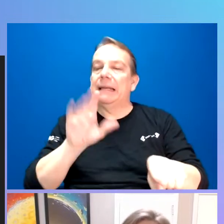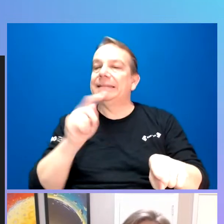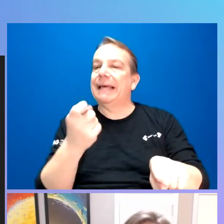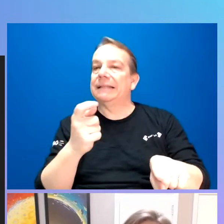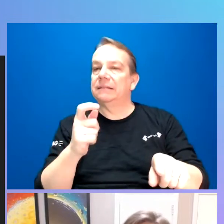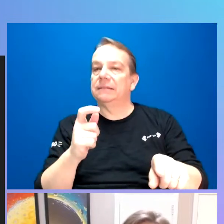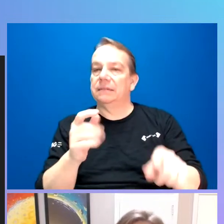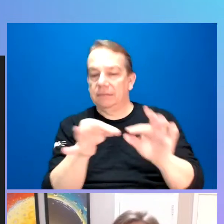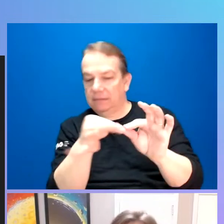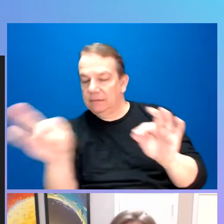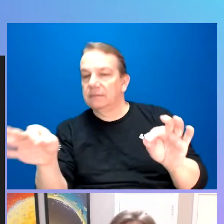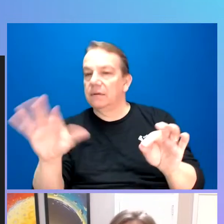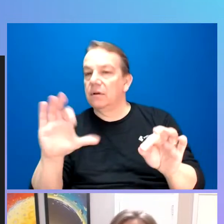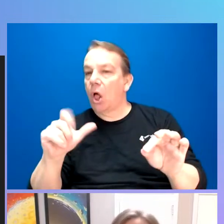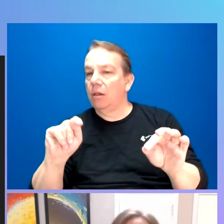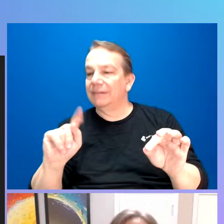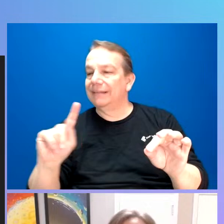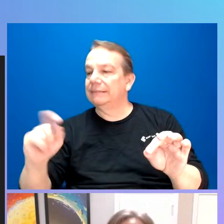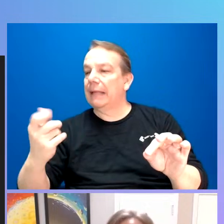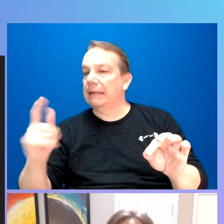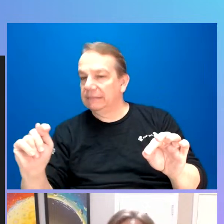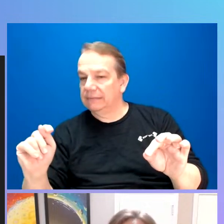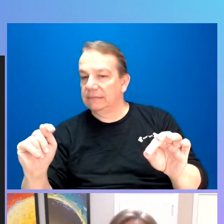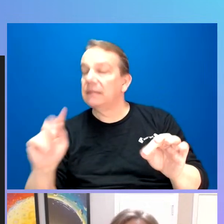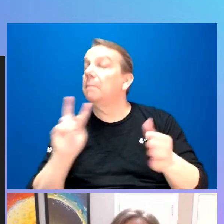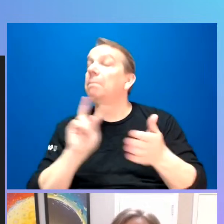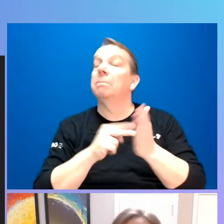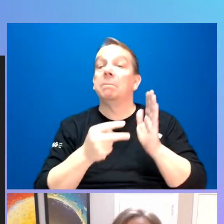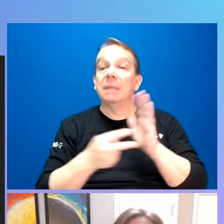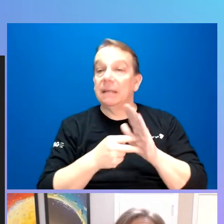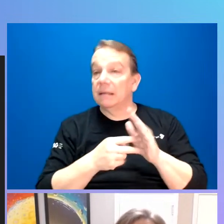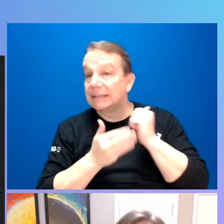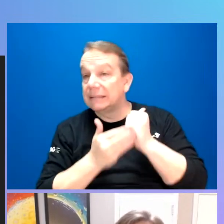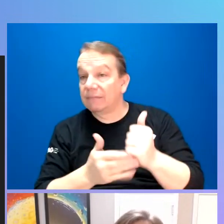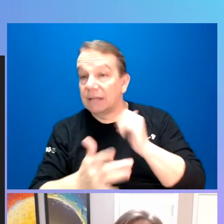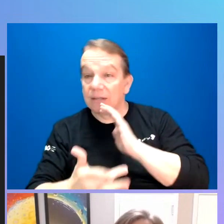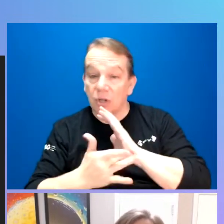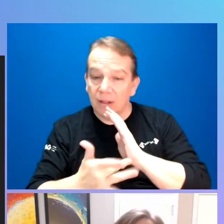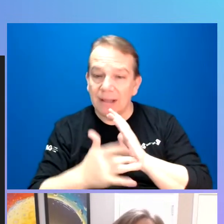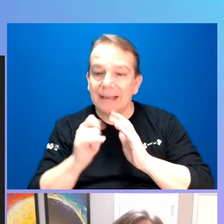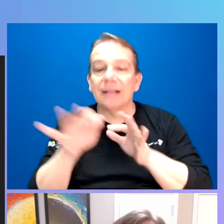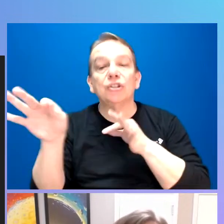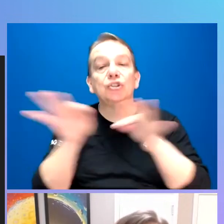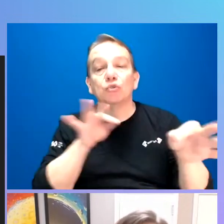or alt text. This ensures assistive technologies can